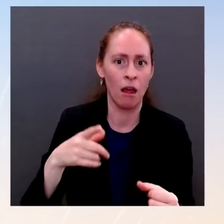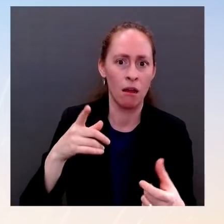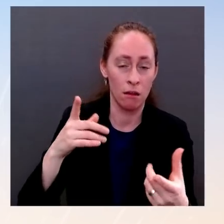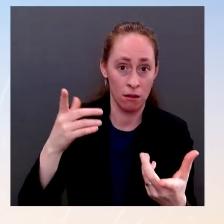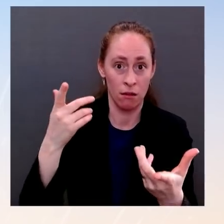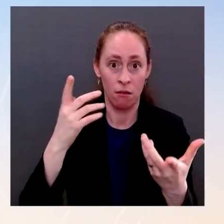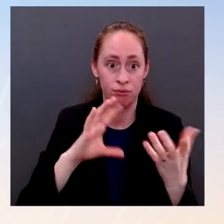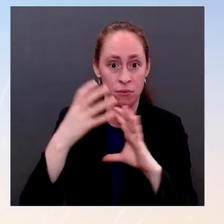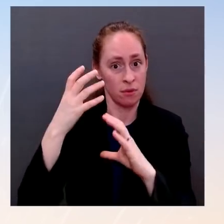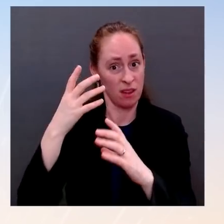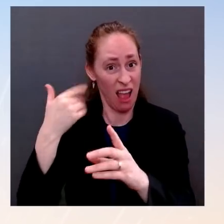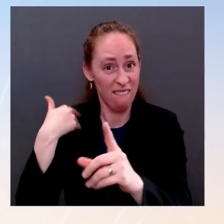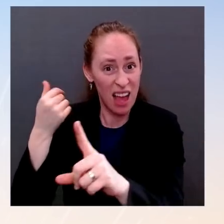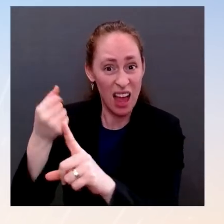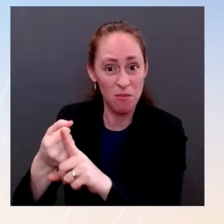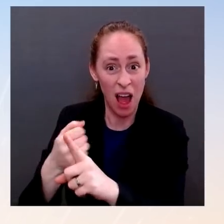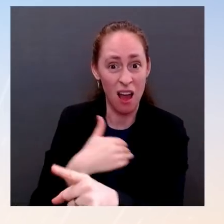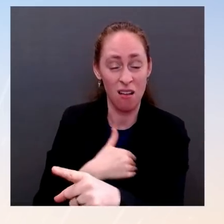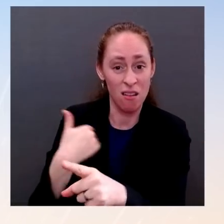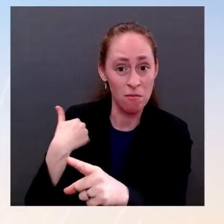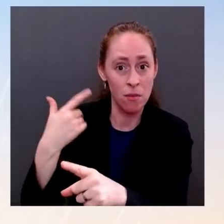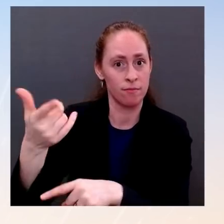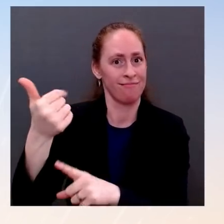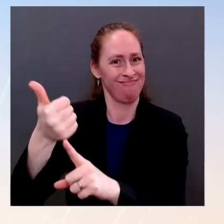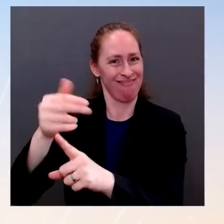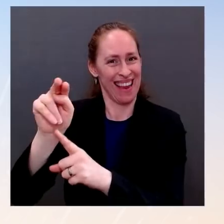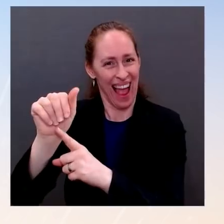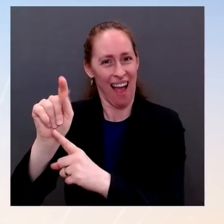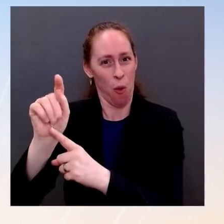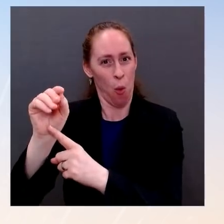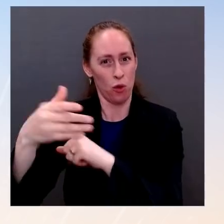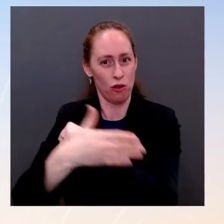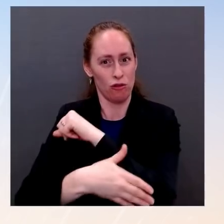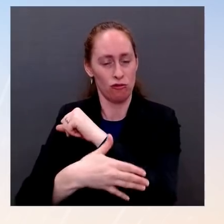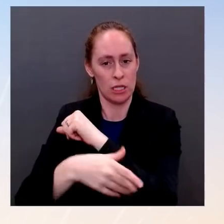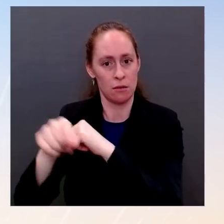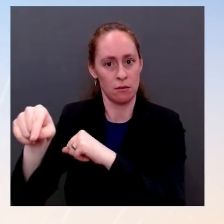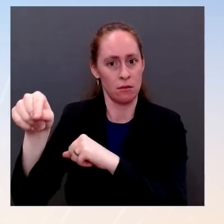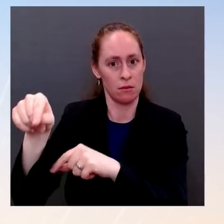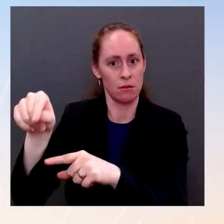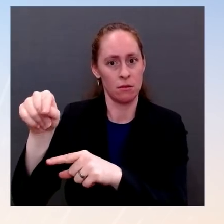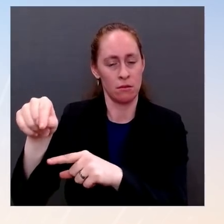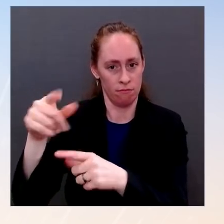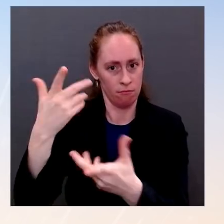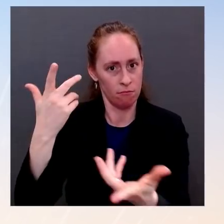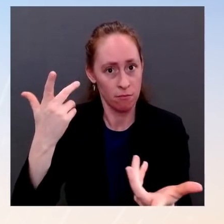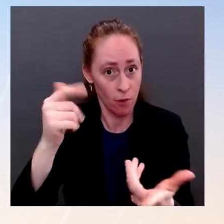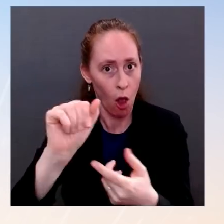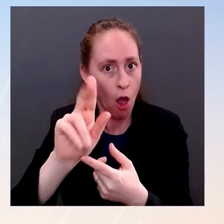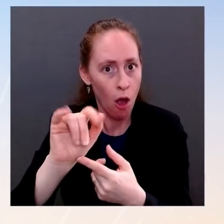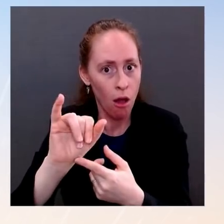the kind of language we see in the NATO defense ? Ms. Psaki: I think I'm just not going to get into a hypothetical on that front. Obviously, they have a range of capacities.